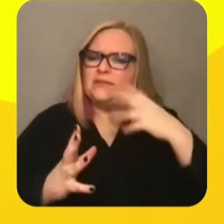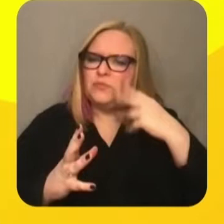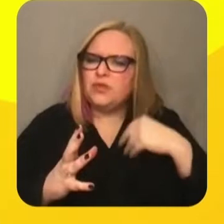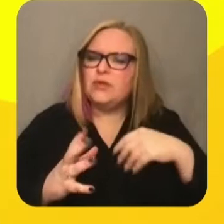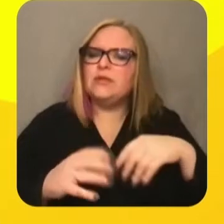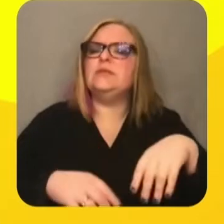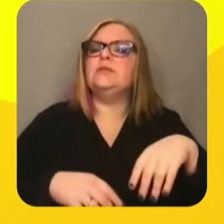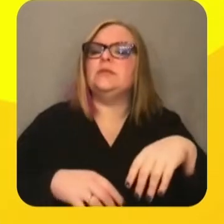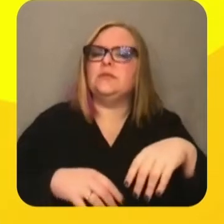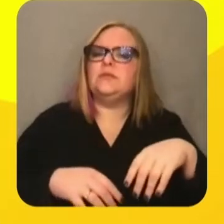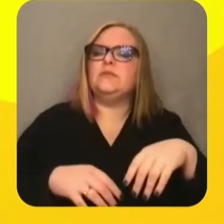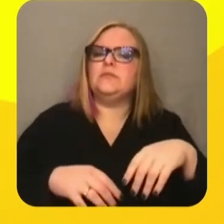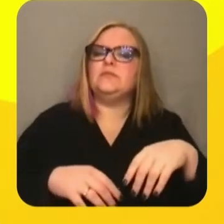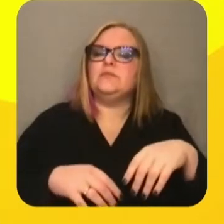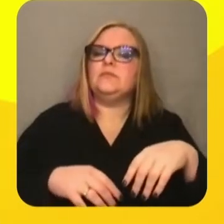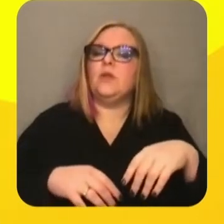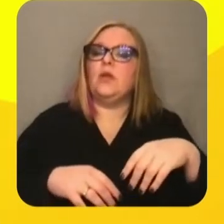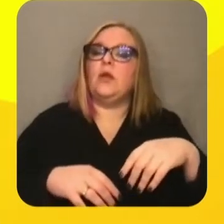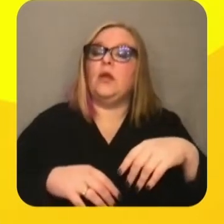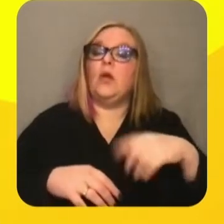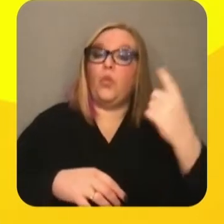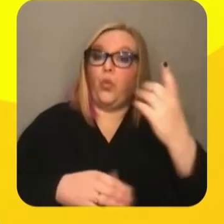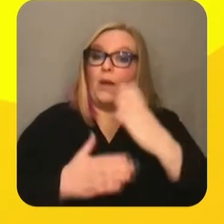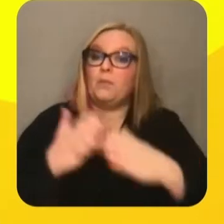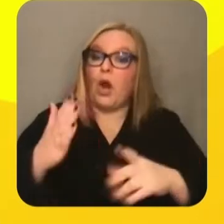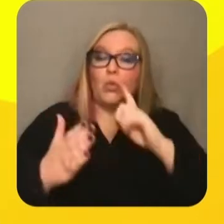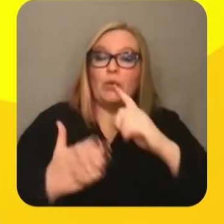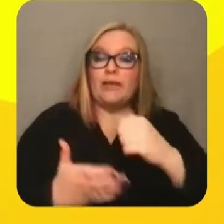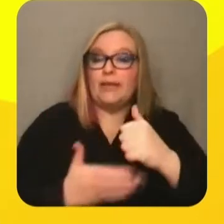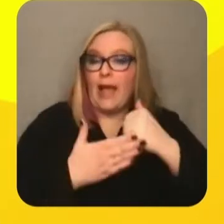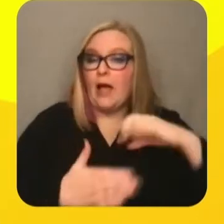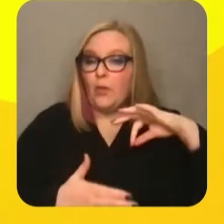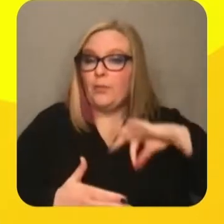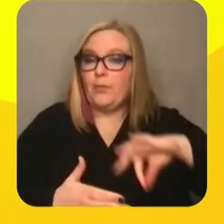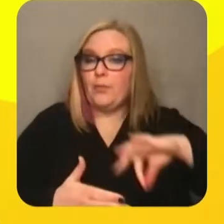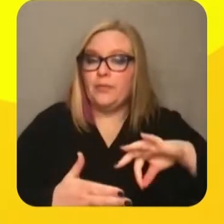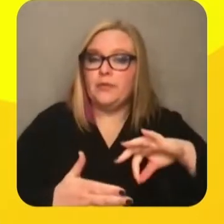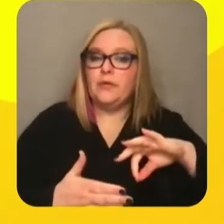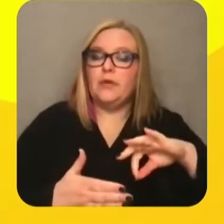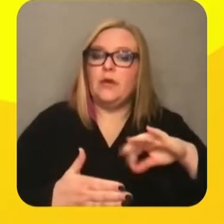And one big part that's been so helpful for us is our employee resource groups.